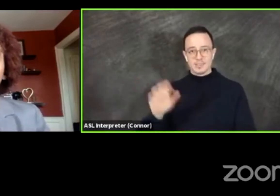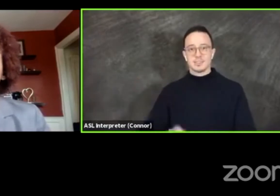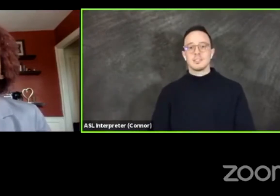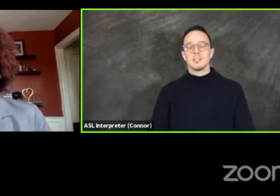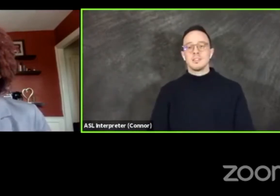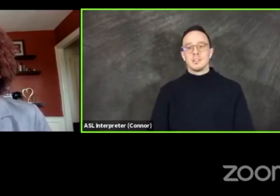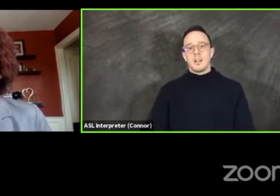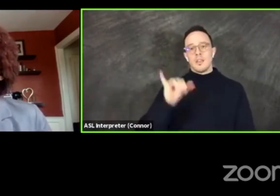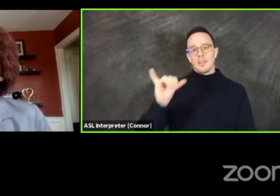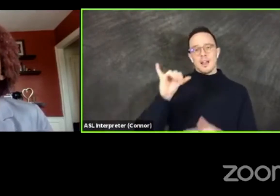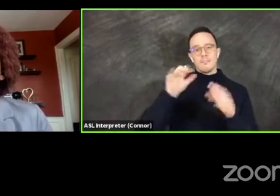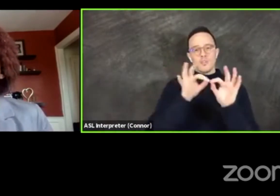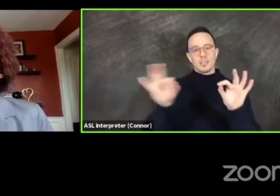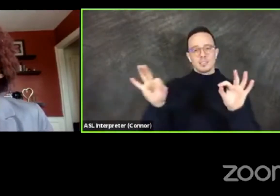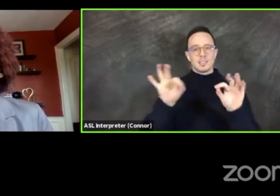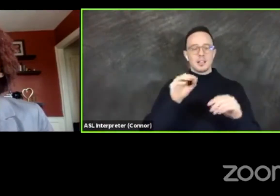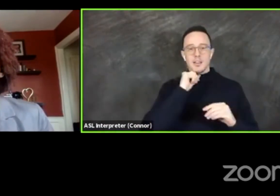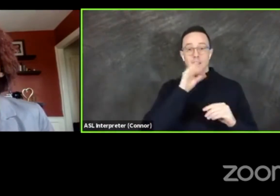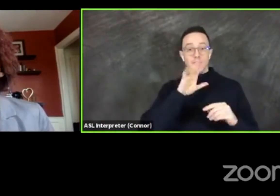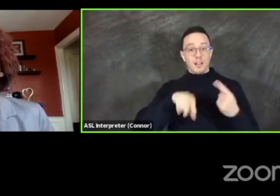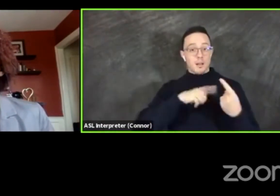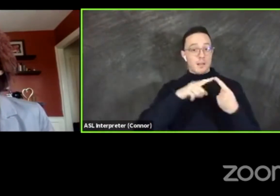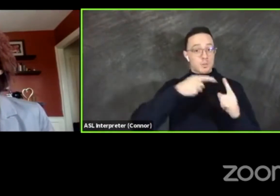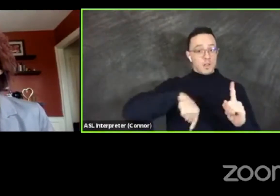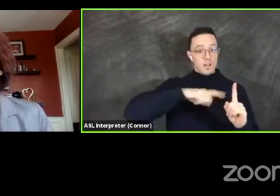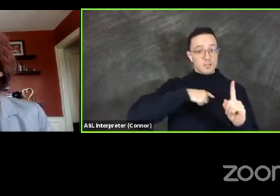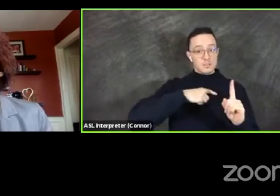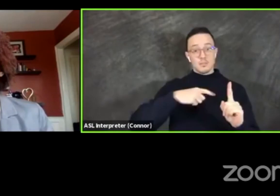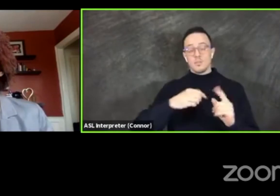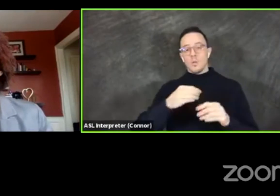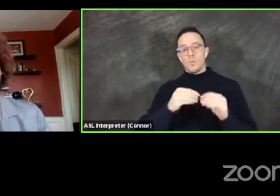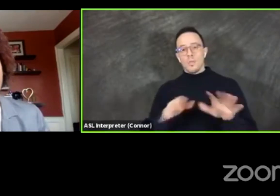FROM “NOTHING ABOUT US WITHOUT US” WHICH COMMUNICATES THAT NO